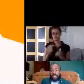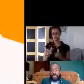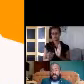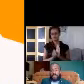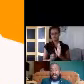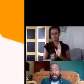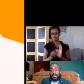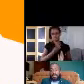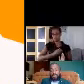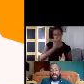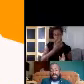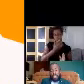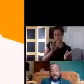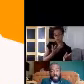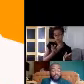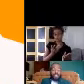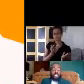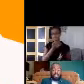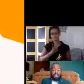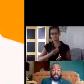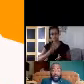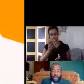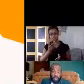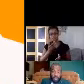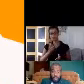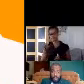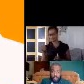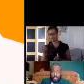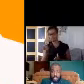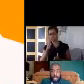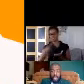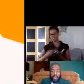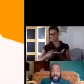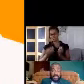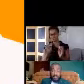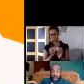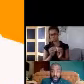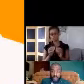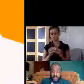allows for some deeper conversations around anti-racism and its impacts.